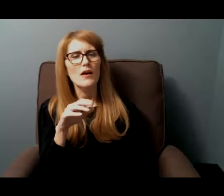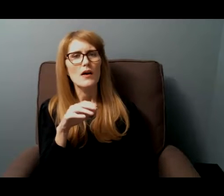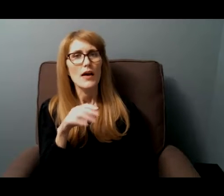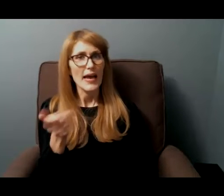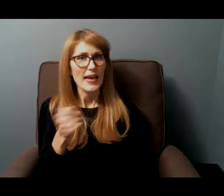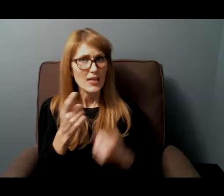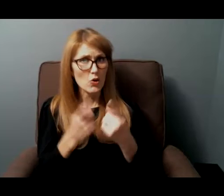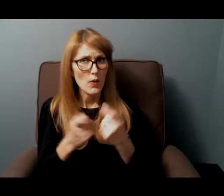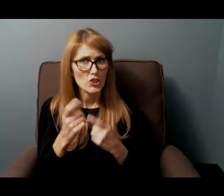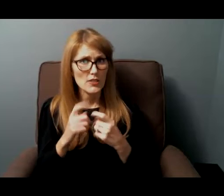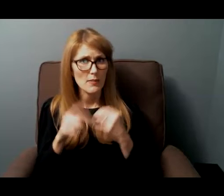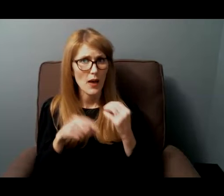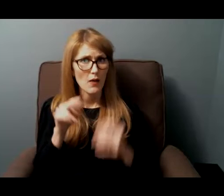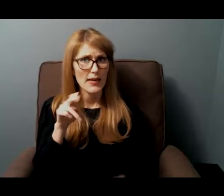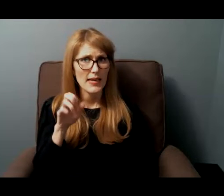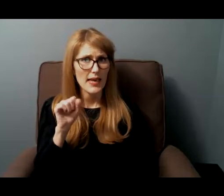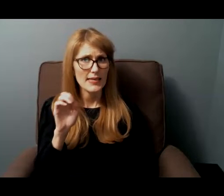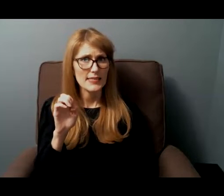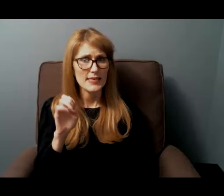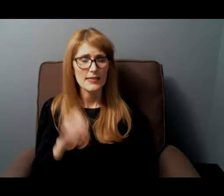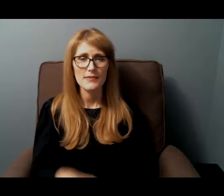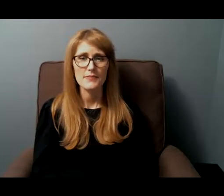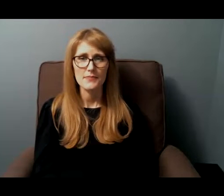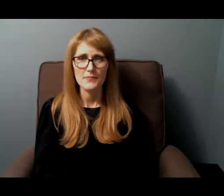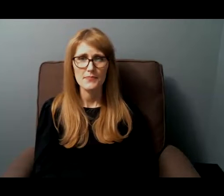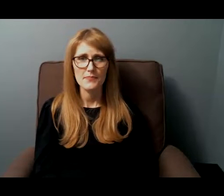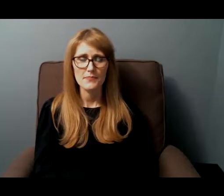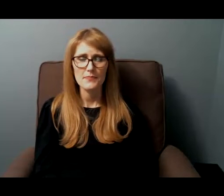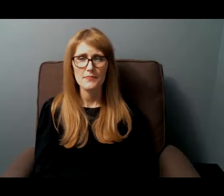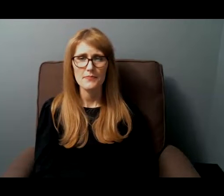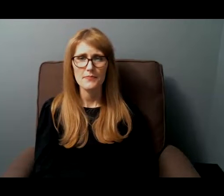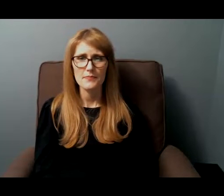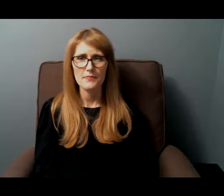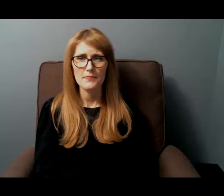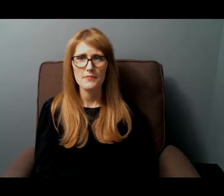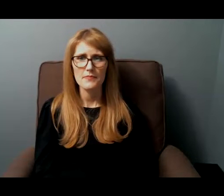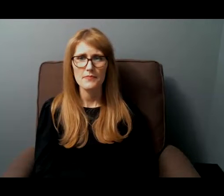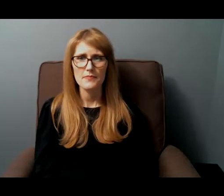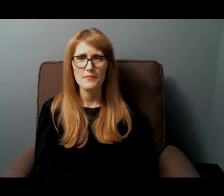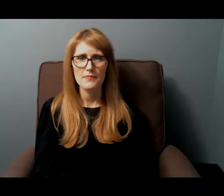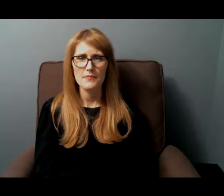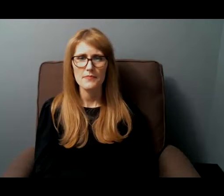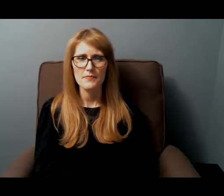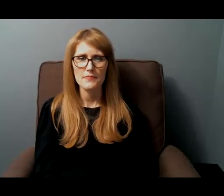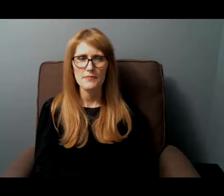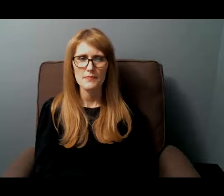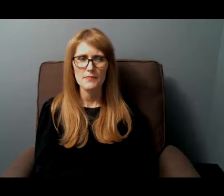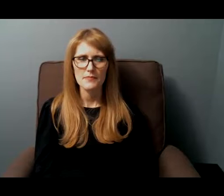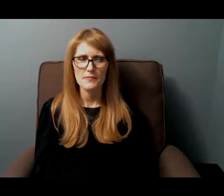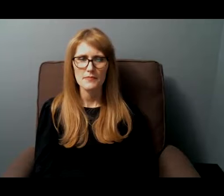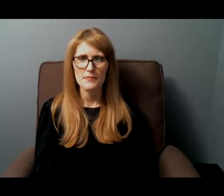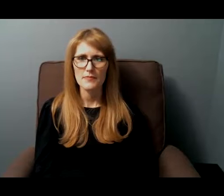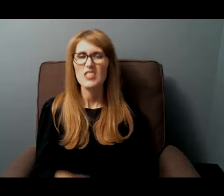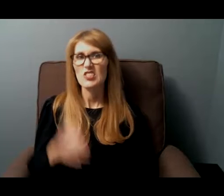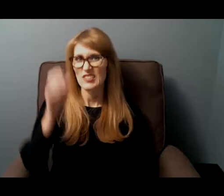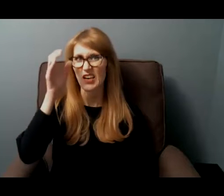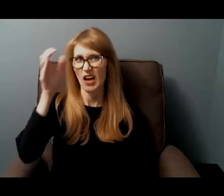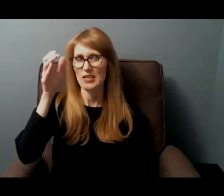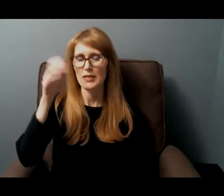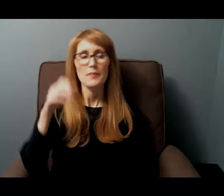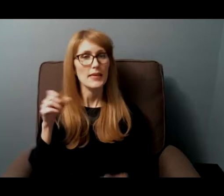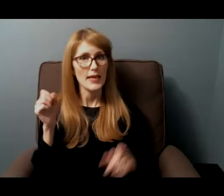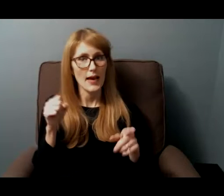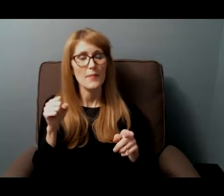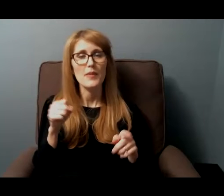about NESE. Just the concept. Yeah. >> CIARA LADROMA: So someone just asked: